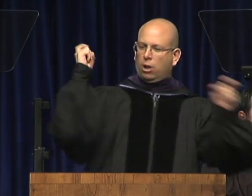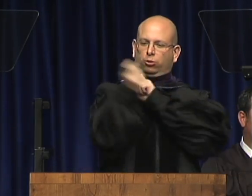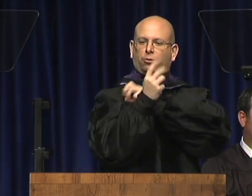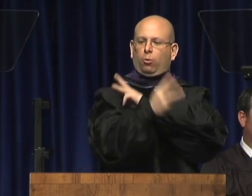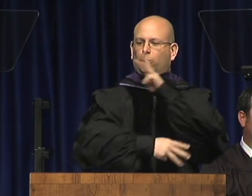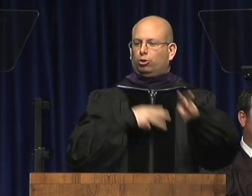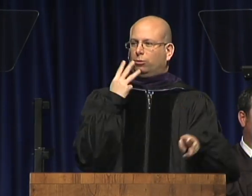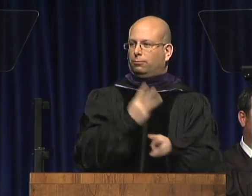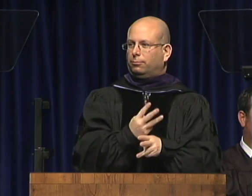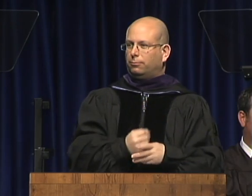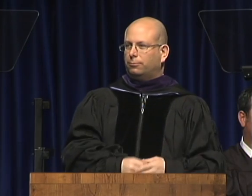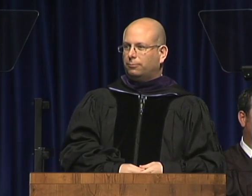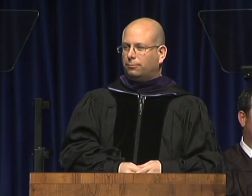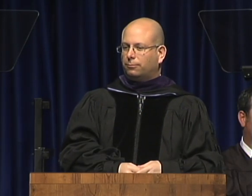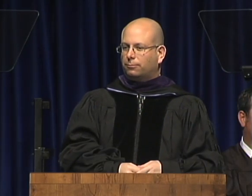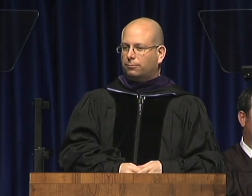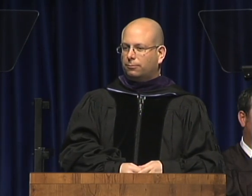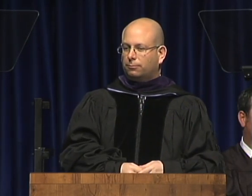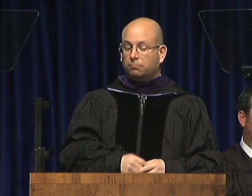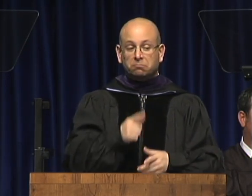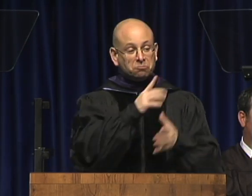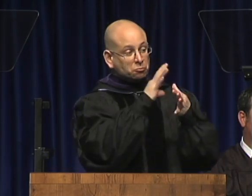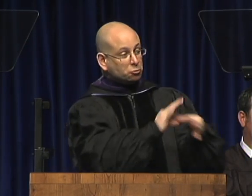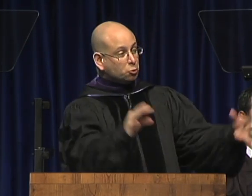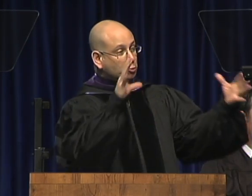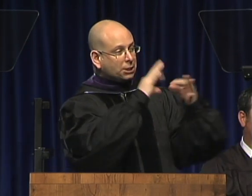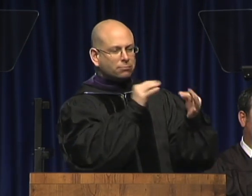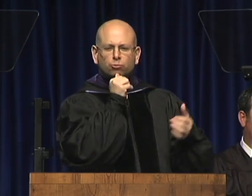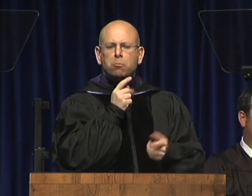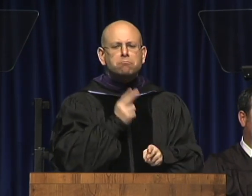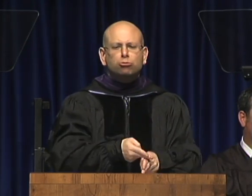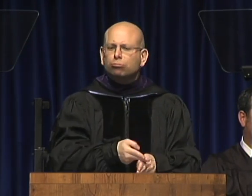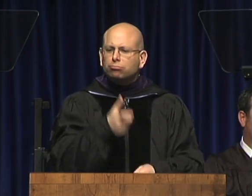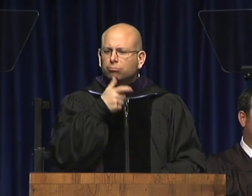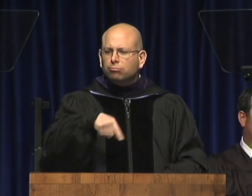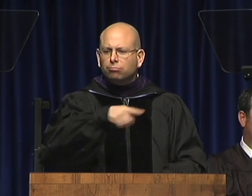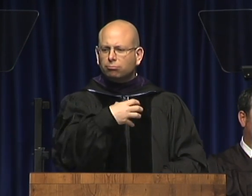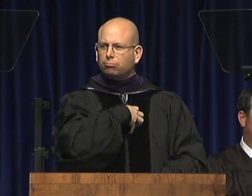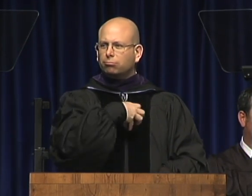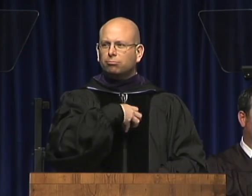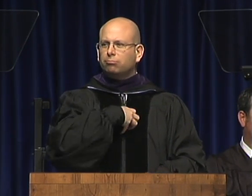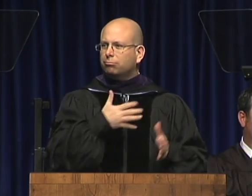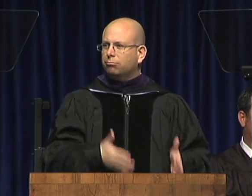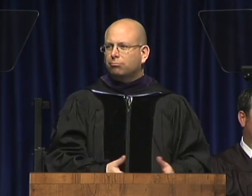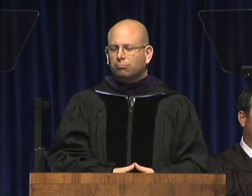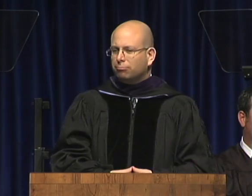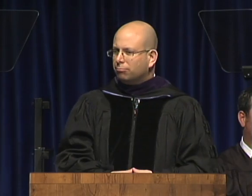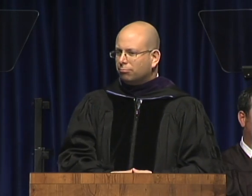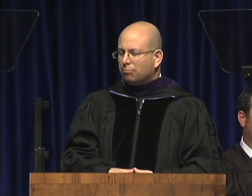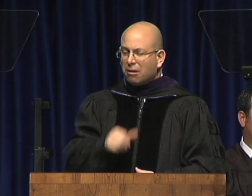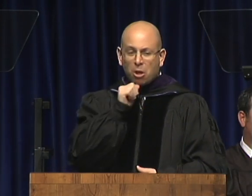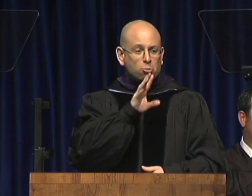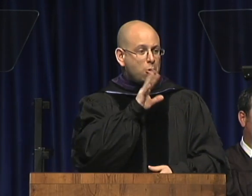And those stories are not about complainers.